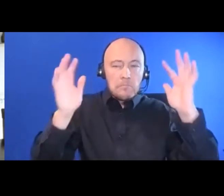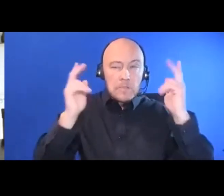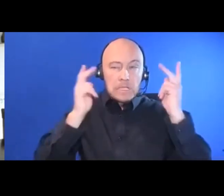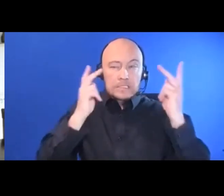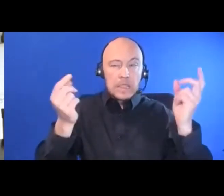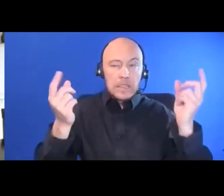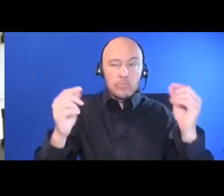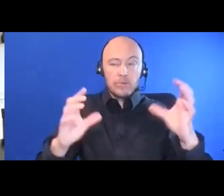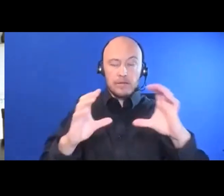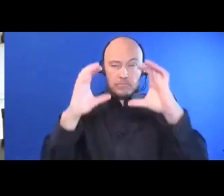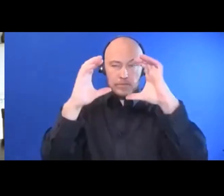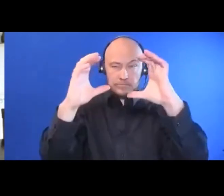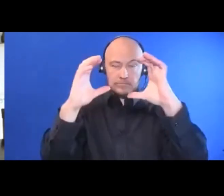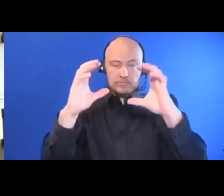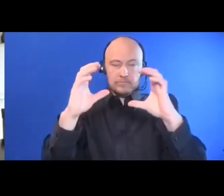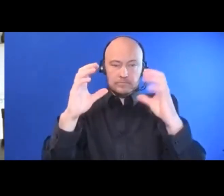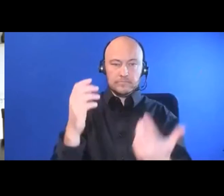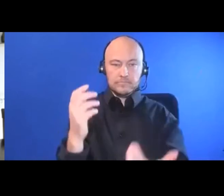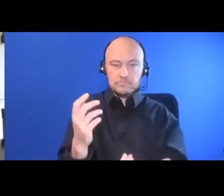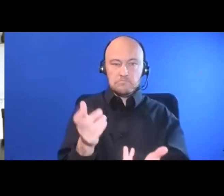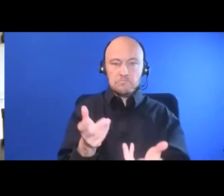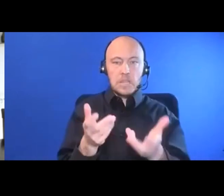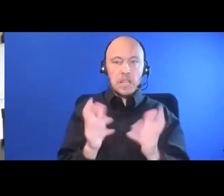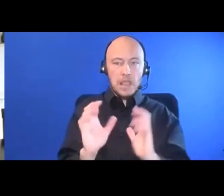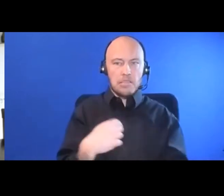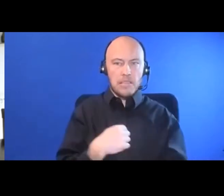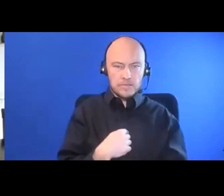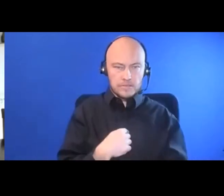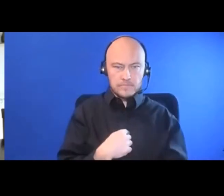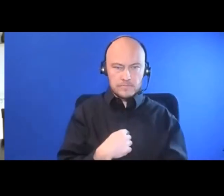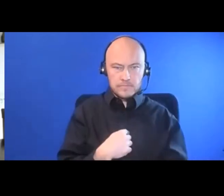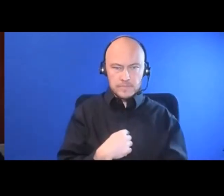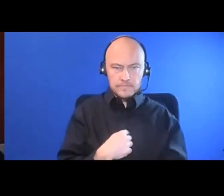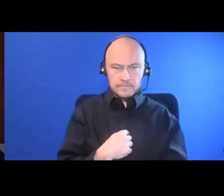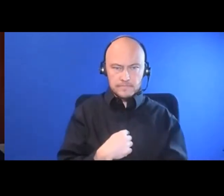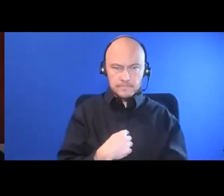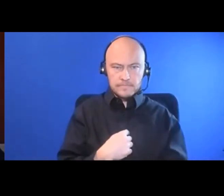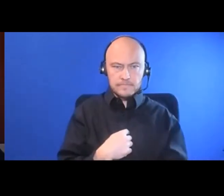that allows me to do some things, but for better and worse,